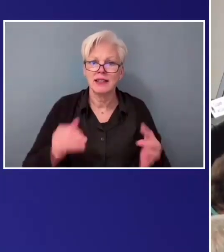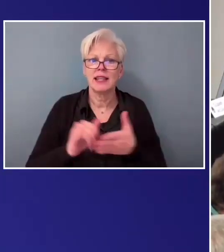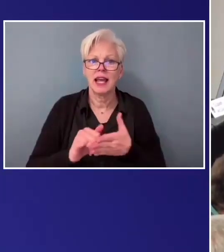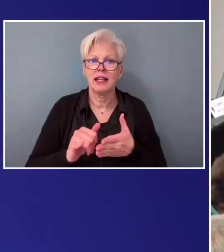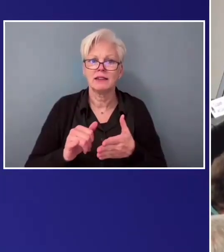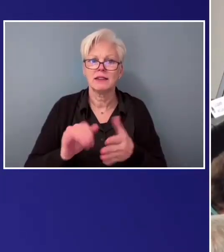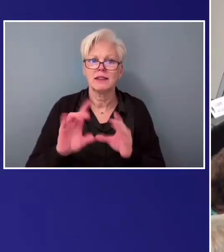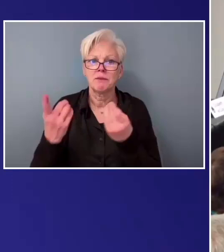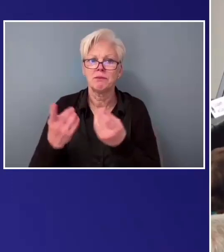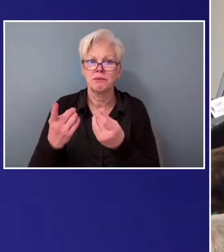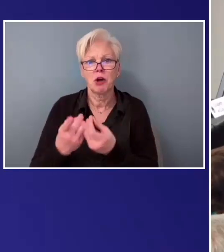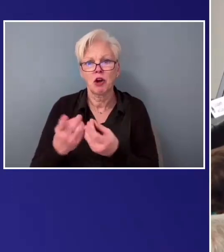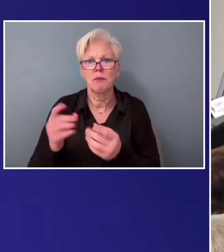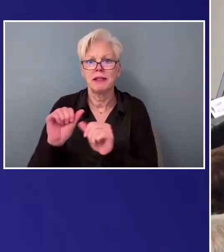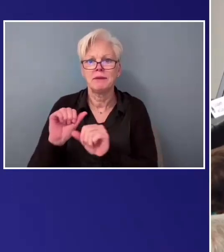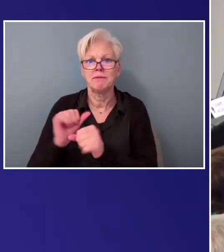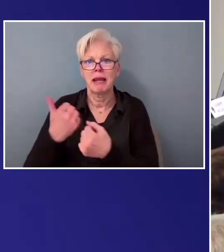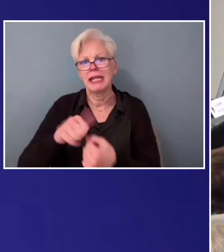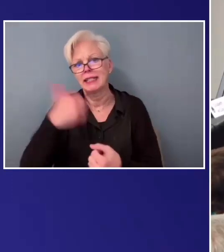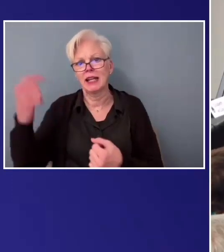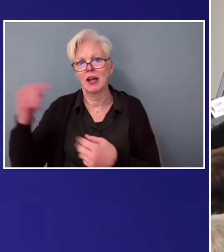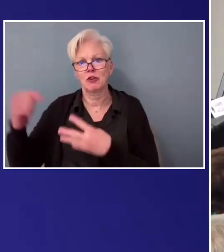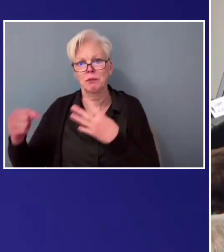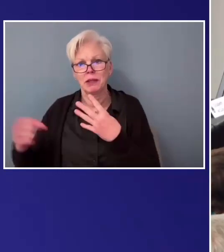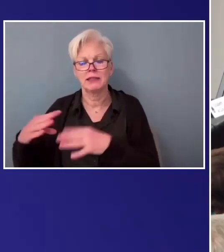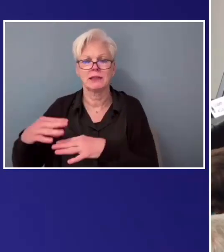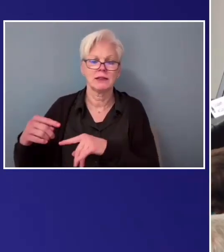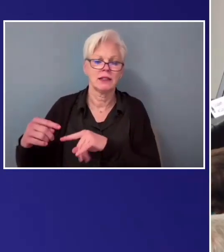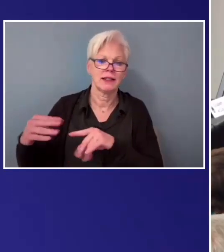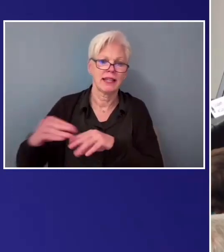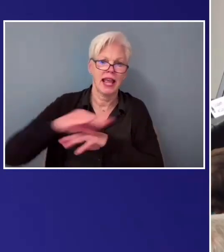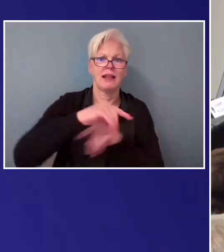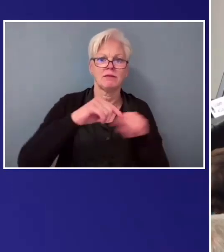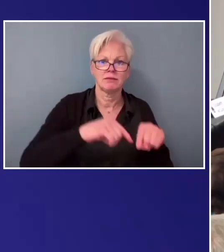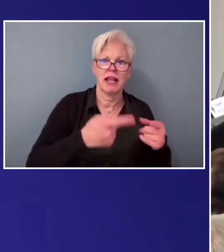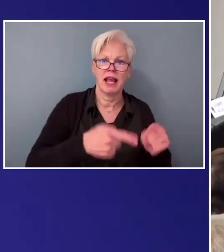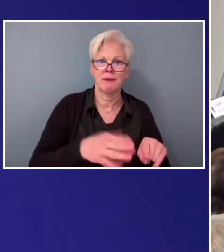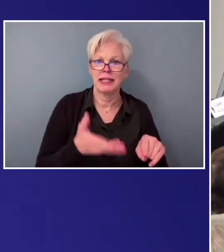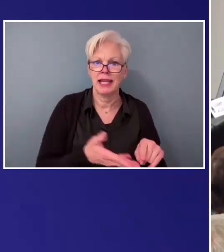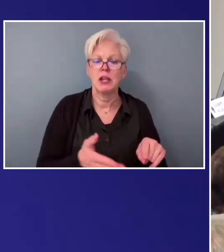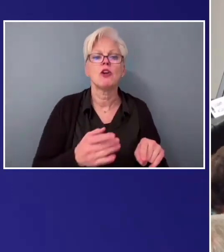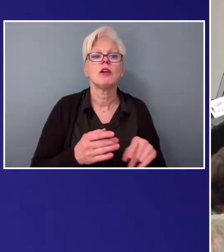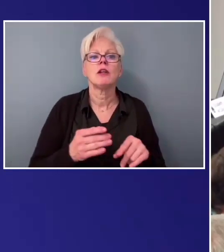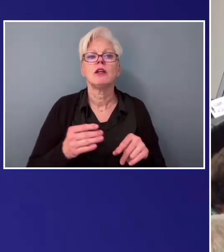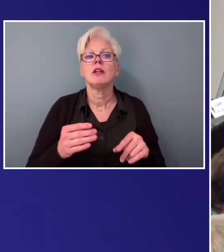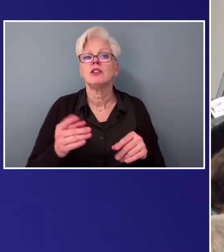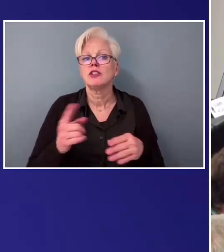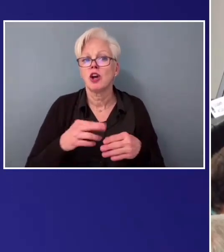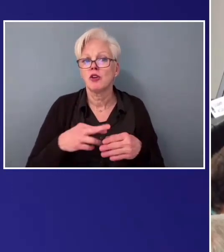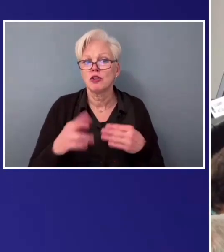appropriately so, that also had to be made here, the results of those being a 29X